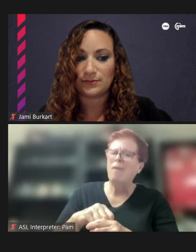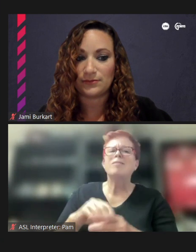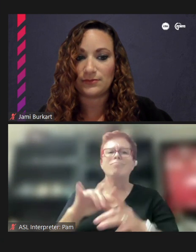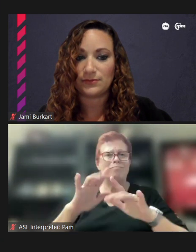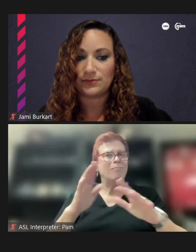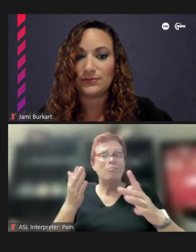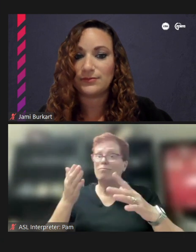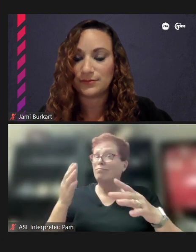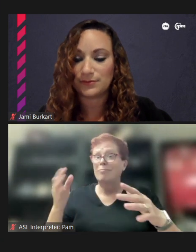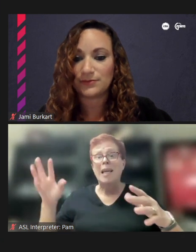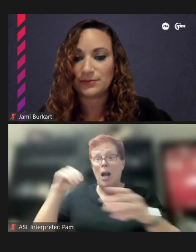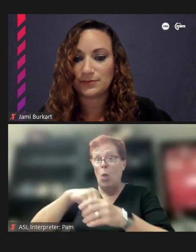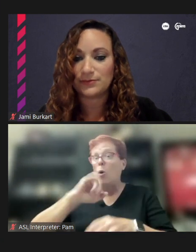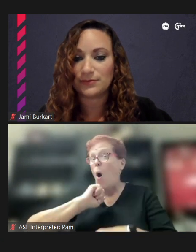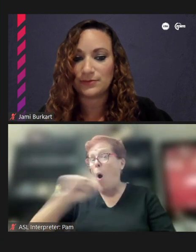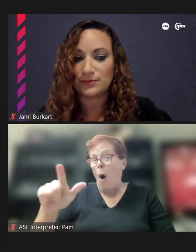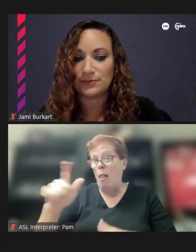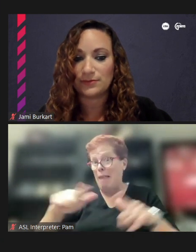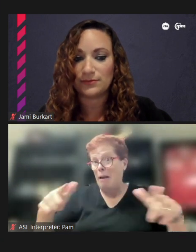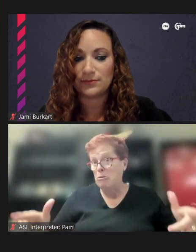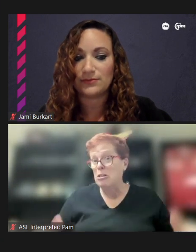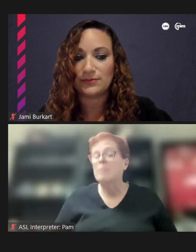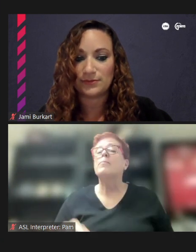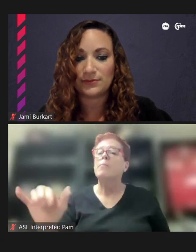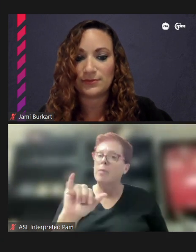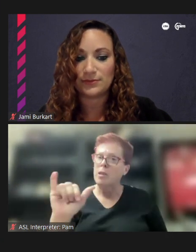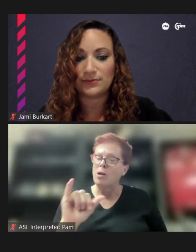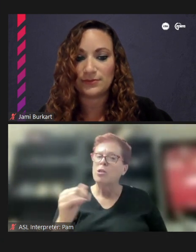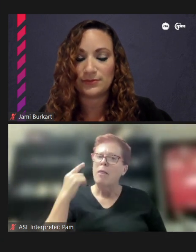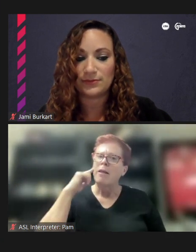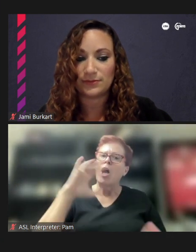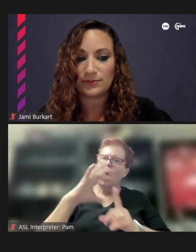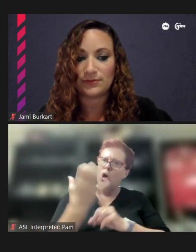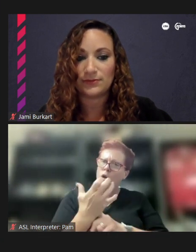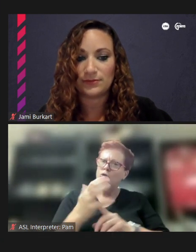but I think leaning into a bit of the cultural diversity that we have here